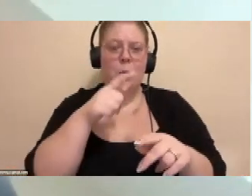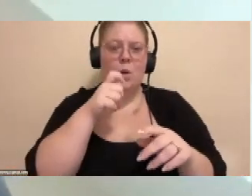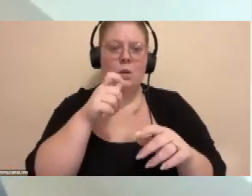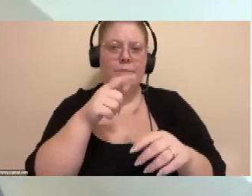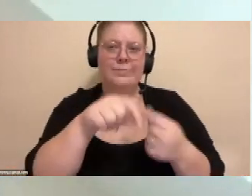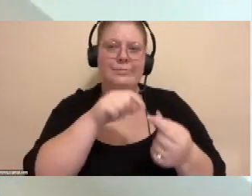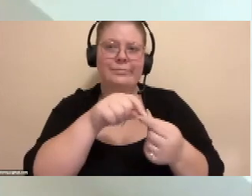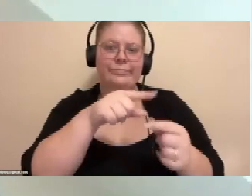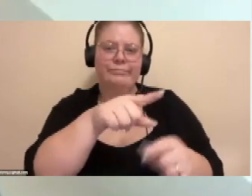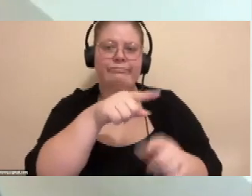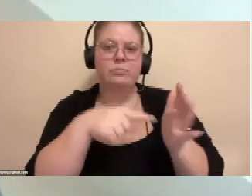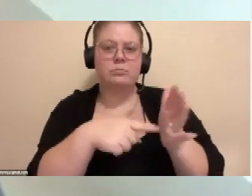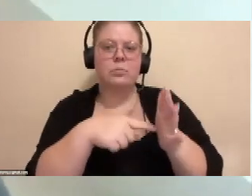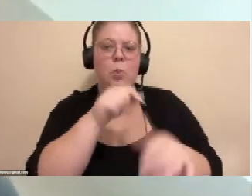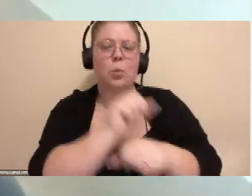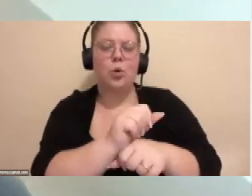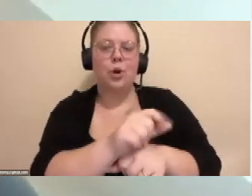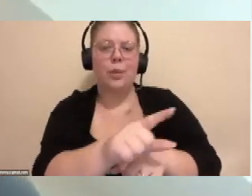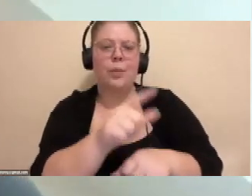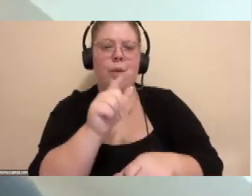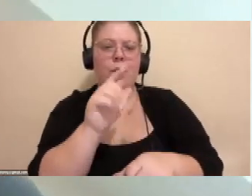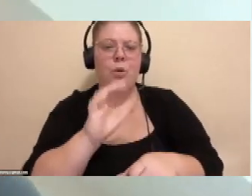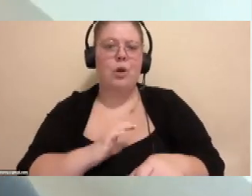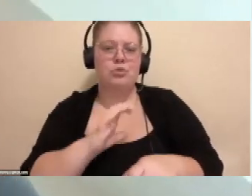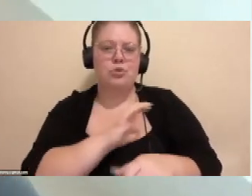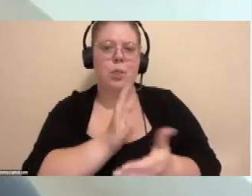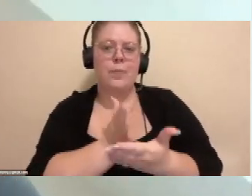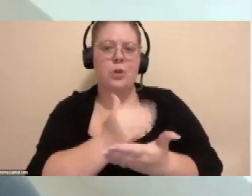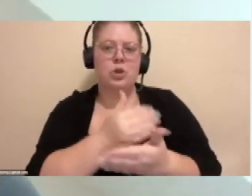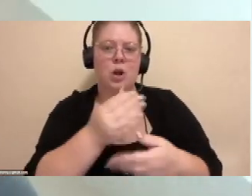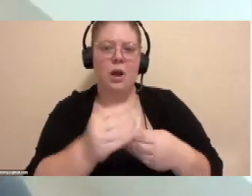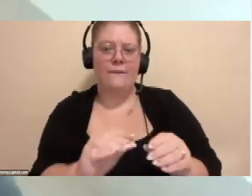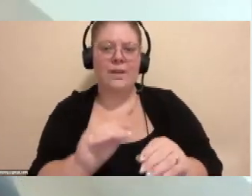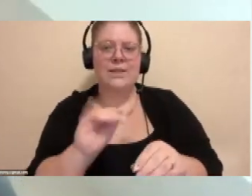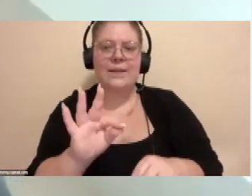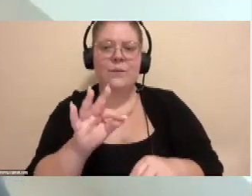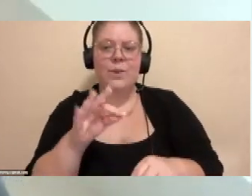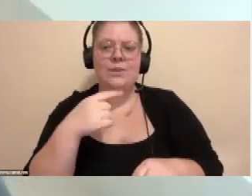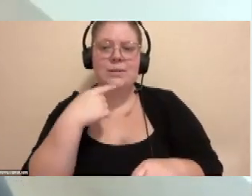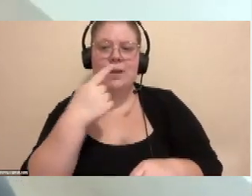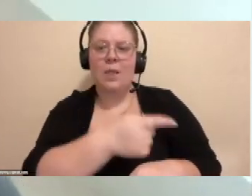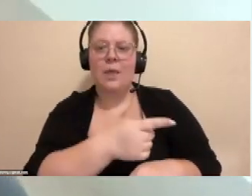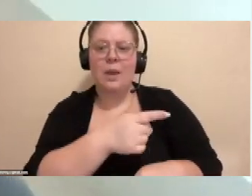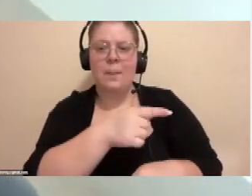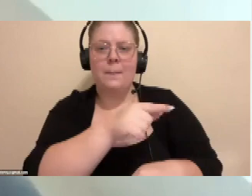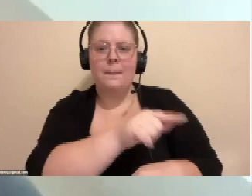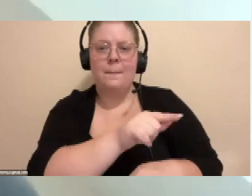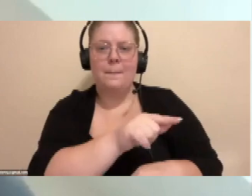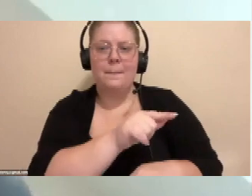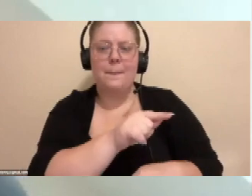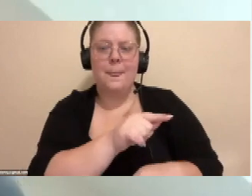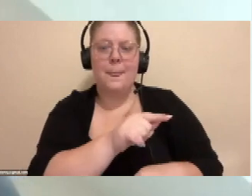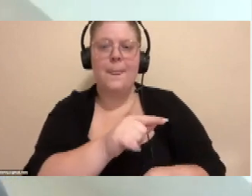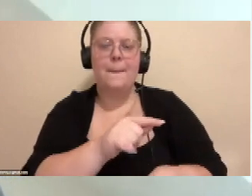that expanding HCBS is going to mean you're going to be spending less money on institutions and nursing homes.